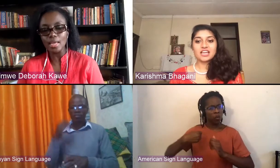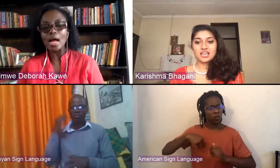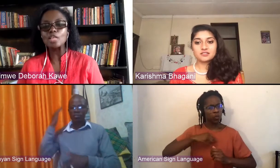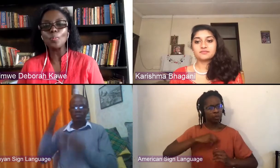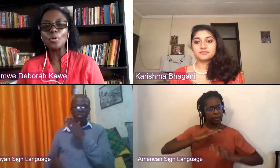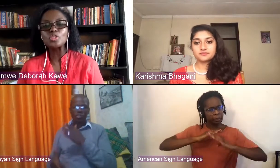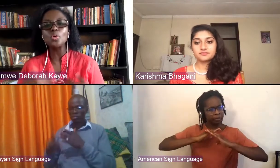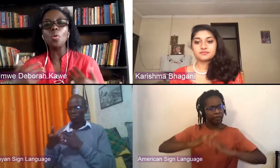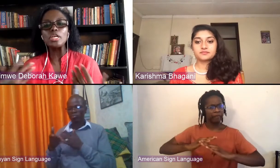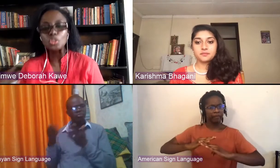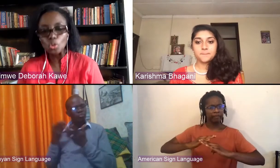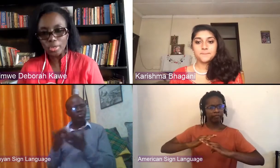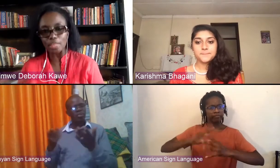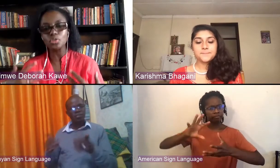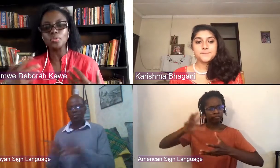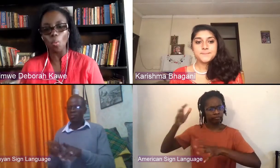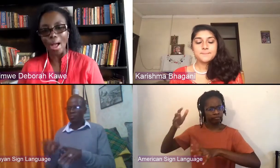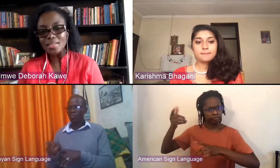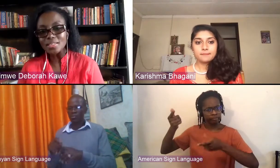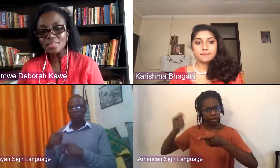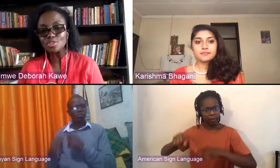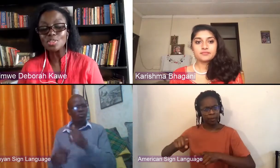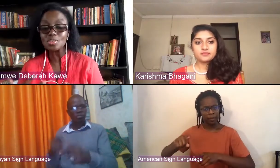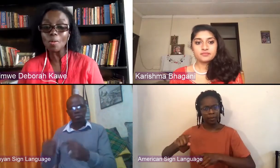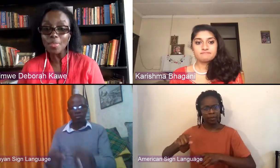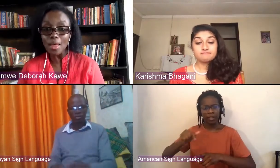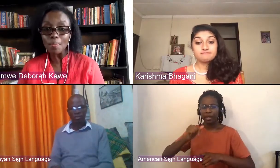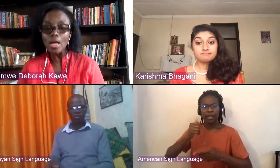as opposed to always looking to the west to stop them,